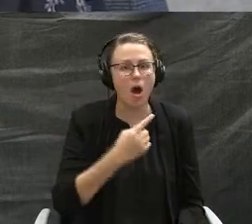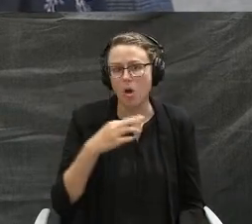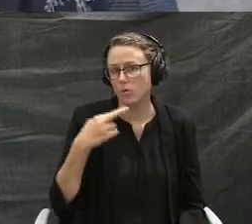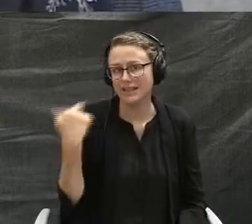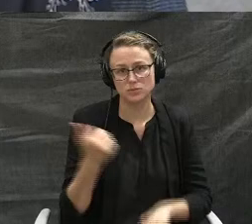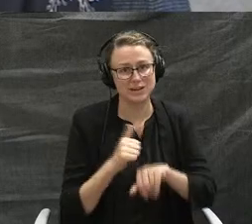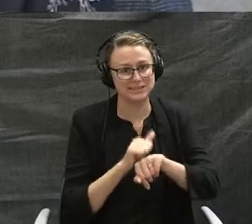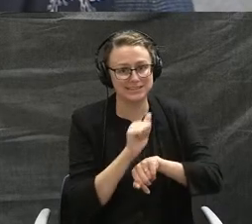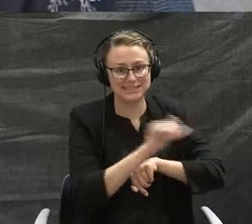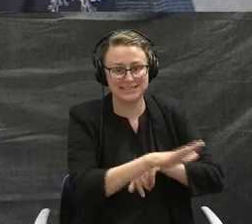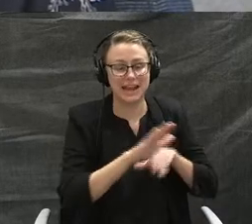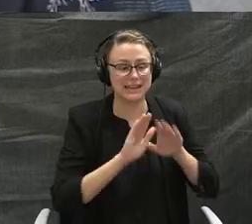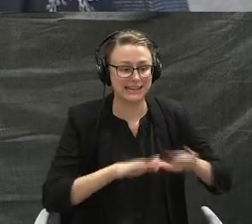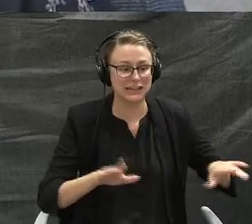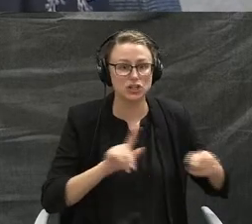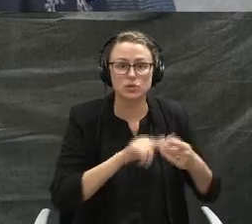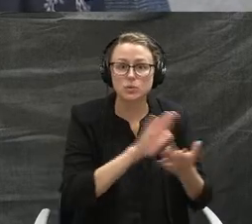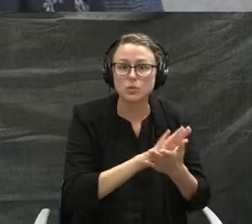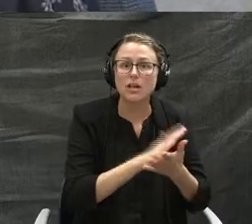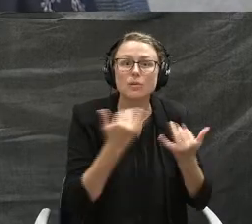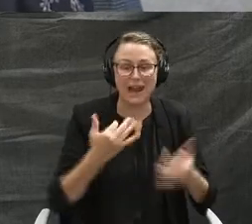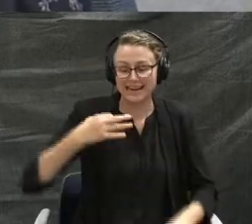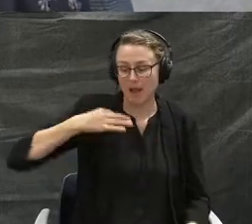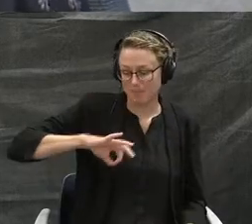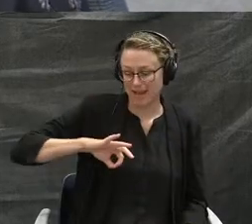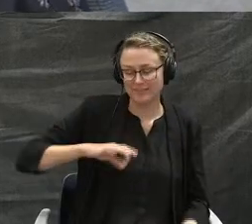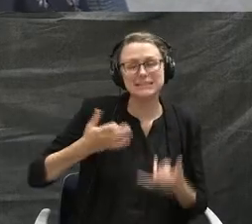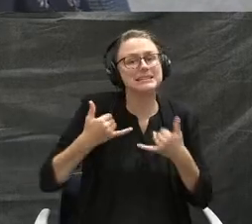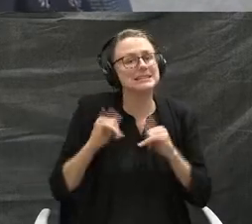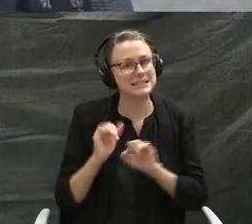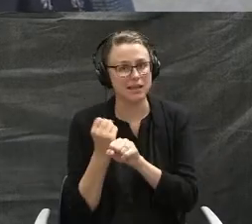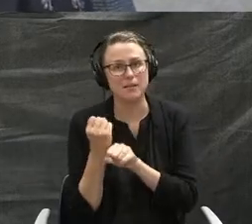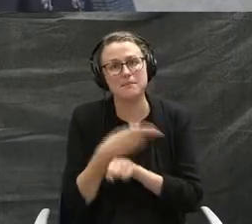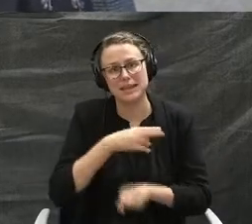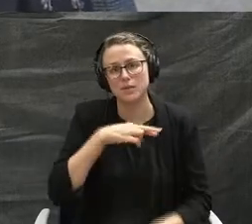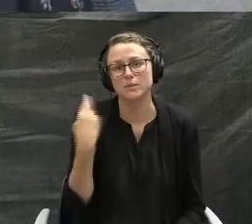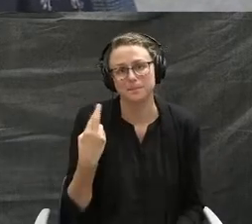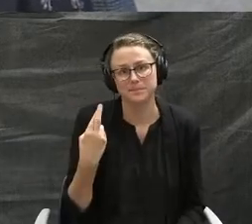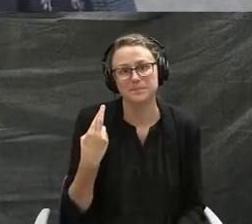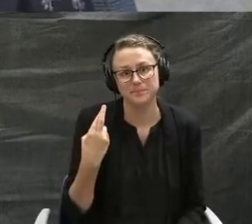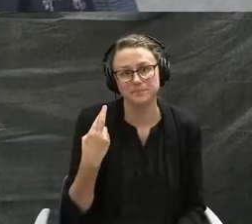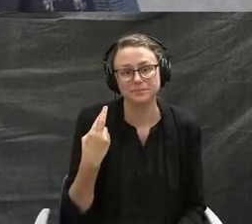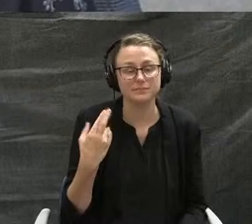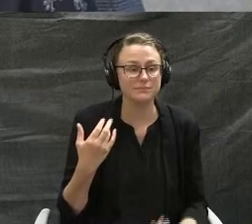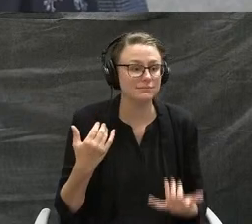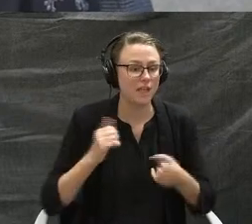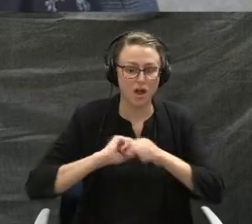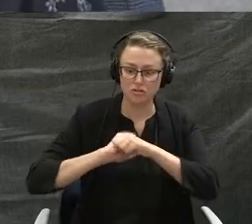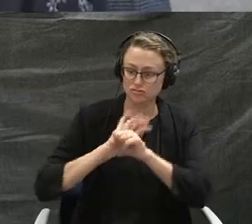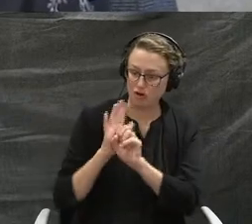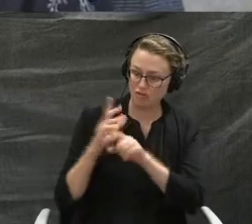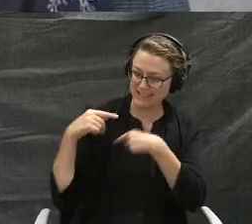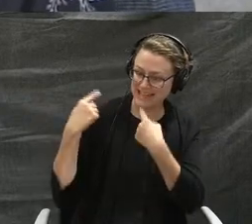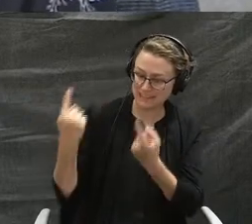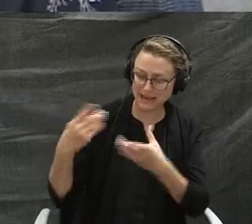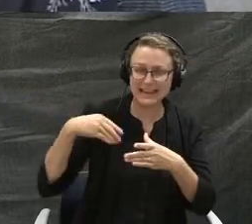this case the benefits continue to outweigh the risks. In the outbreaks of cova that have been publicized, there is